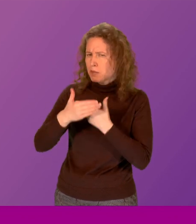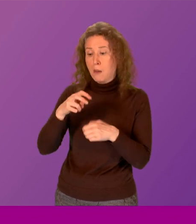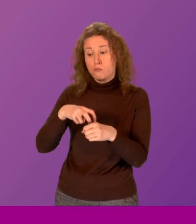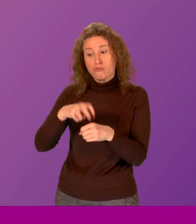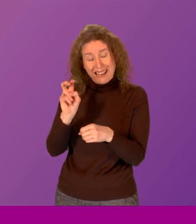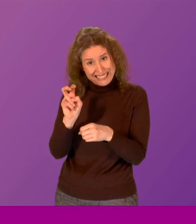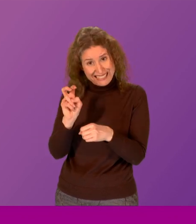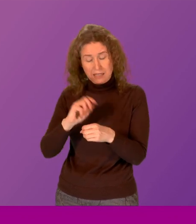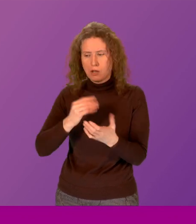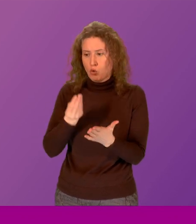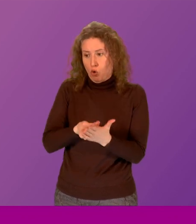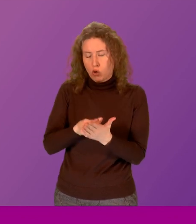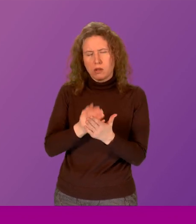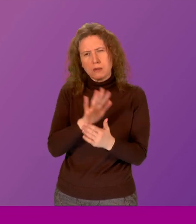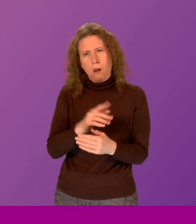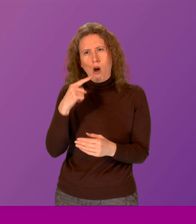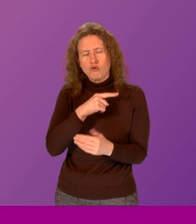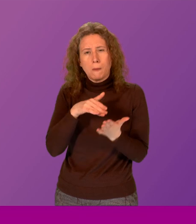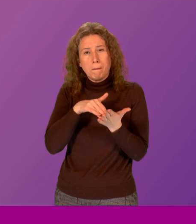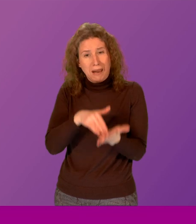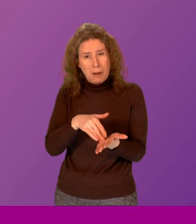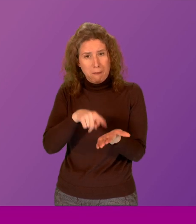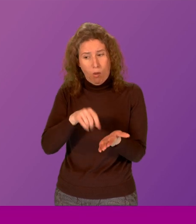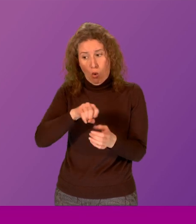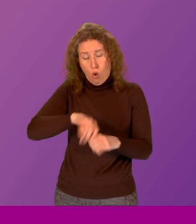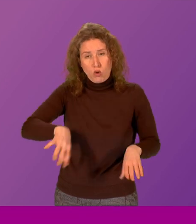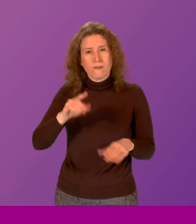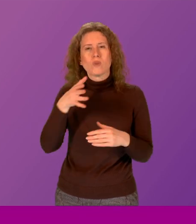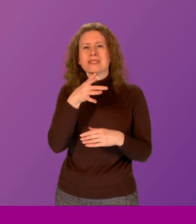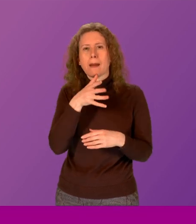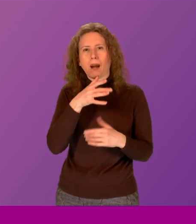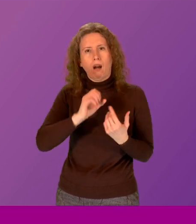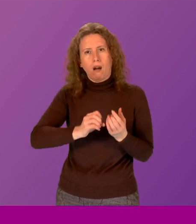million a year in salmon exports? Companies have faced increased costs due to the hard Brexit that